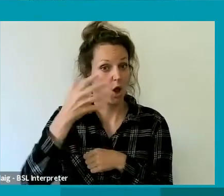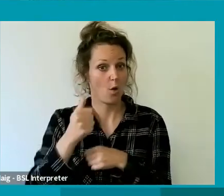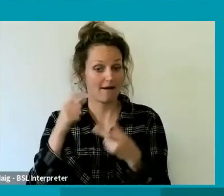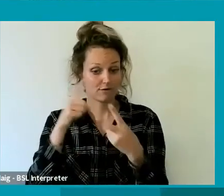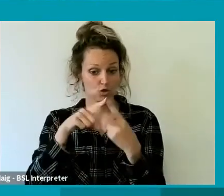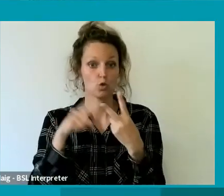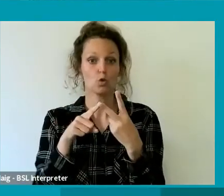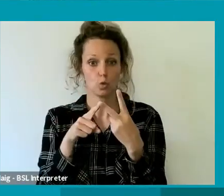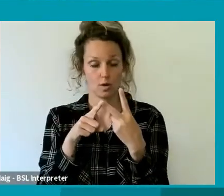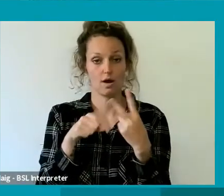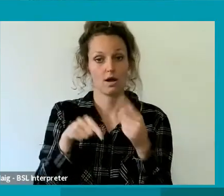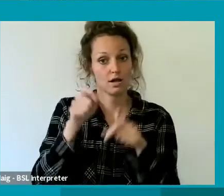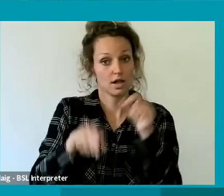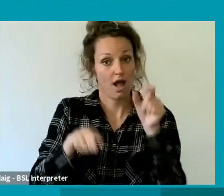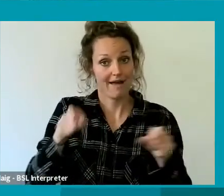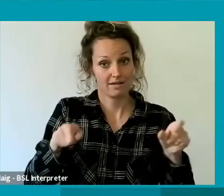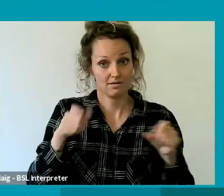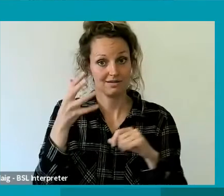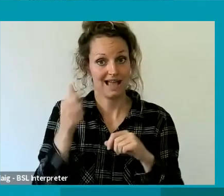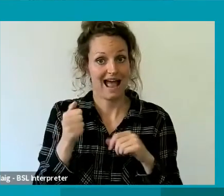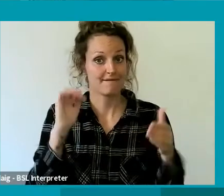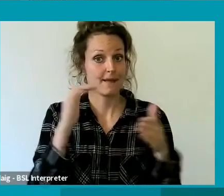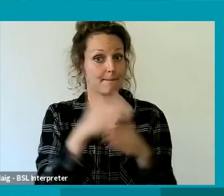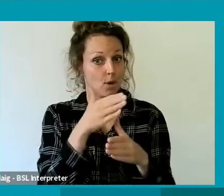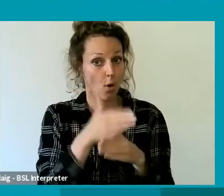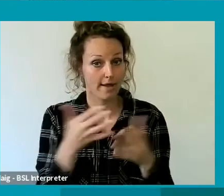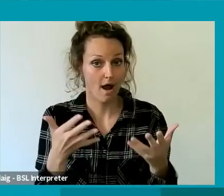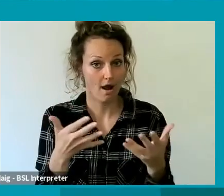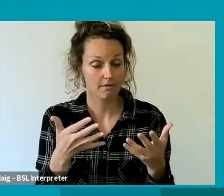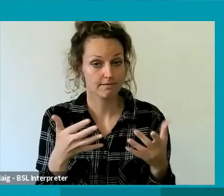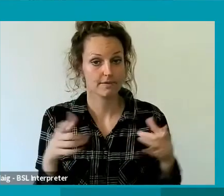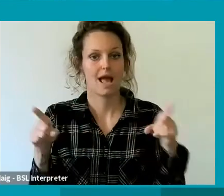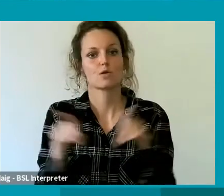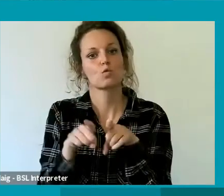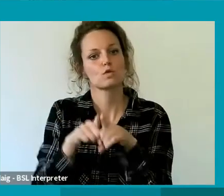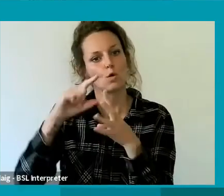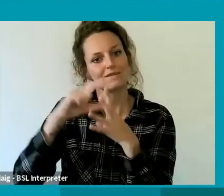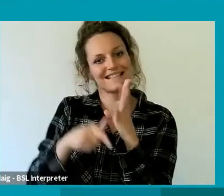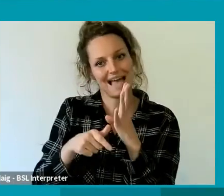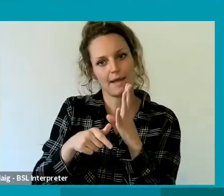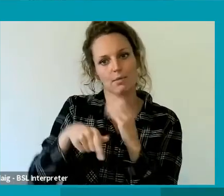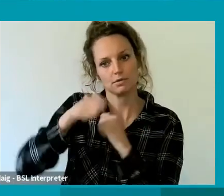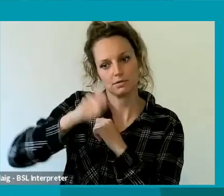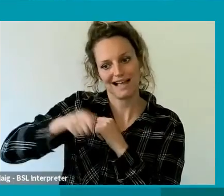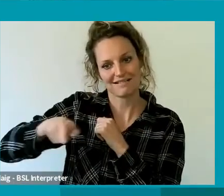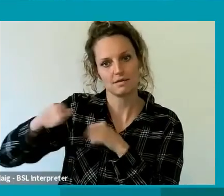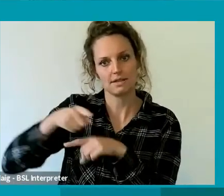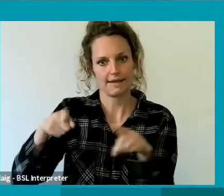also got the job seeker. Or the disabled candidate. And really what she's doing is she